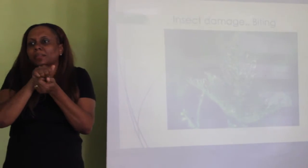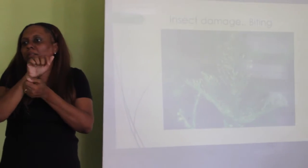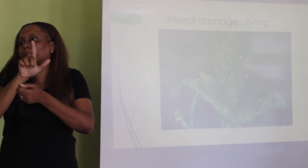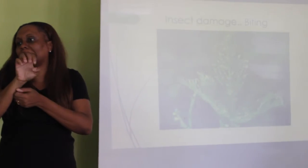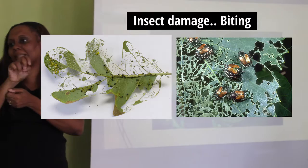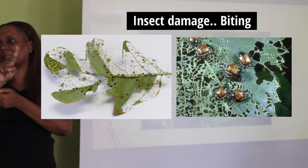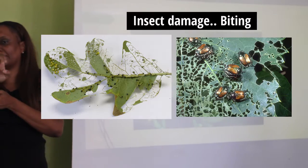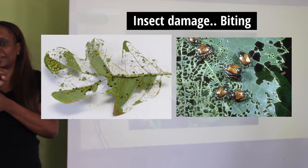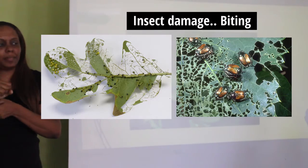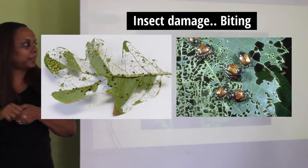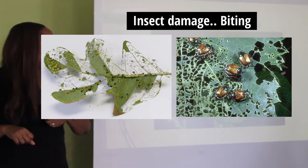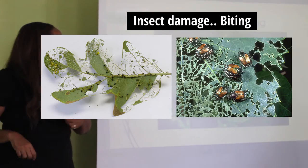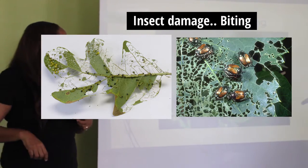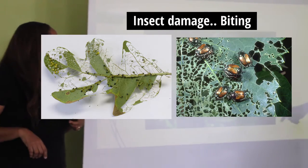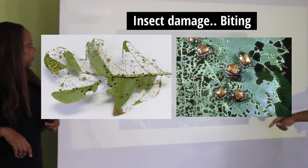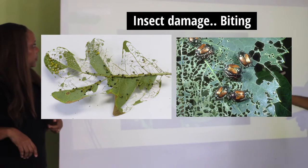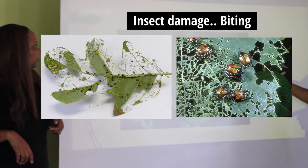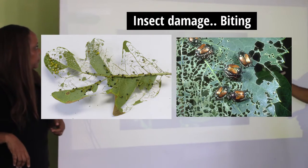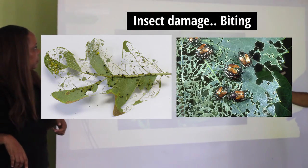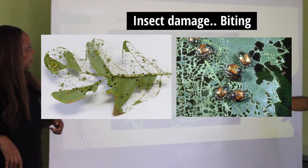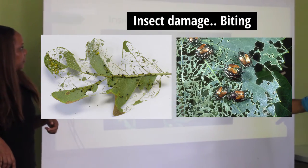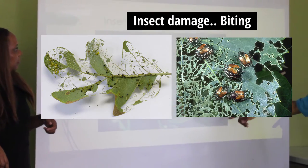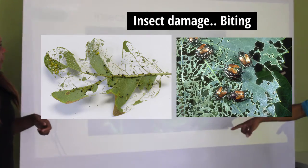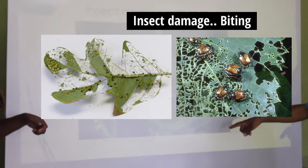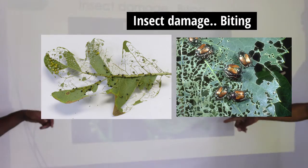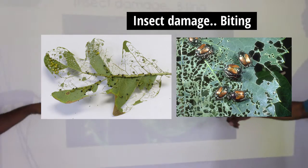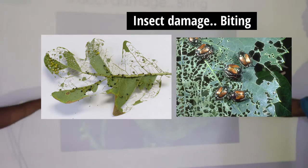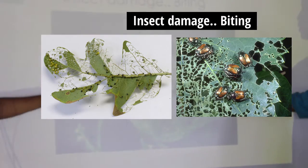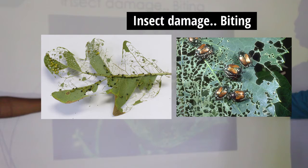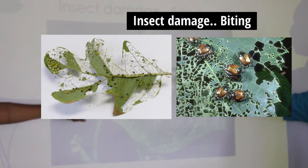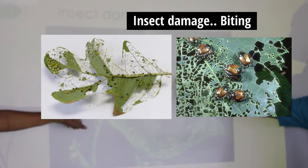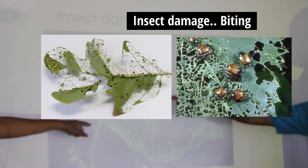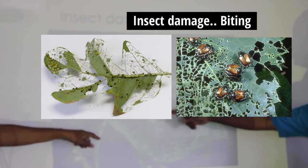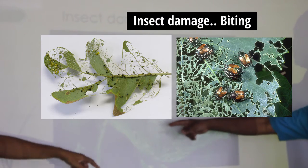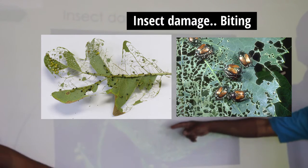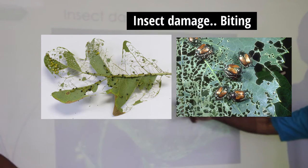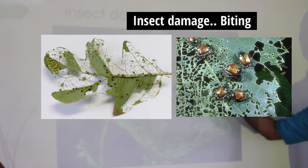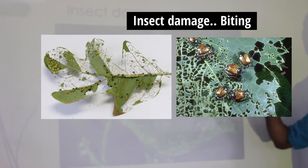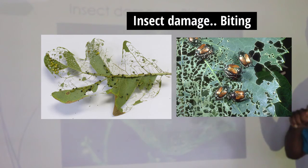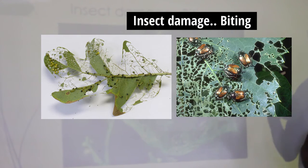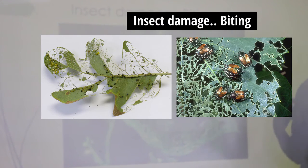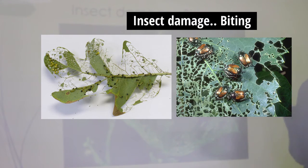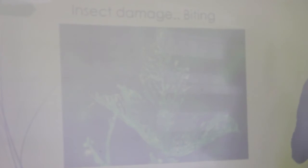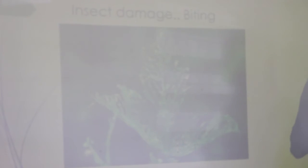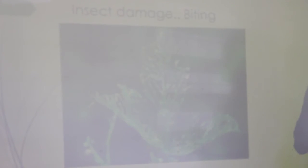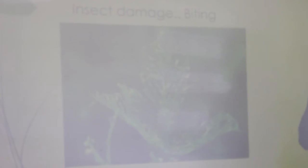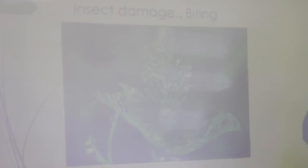this is supposed to be a citrus leaf and you can see all the vegetation all the green part is gone